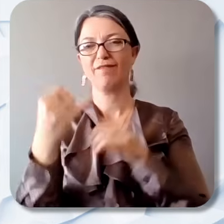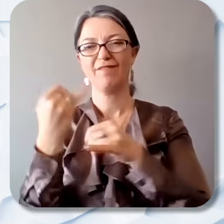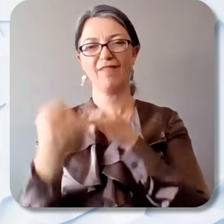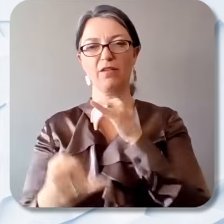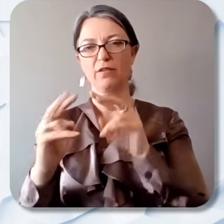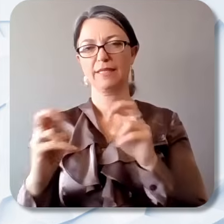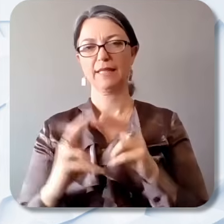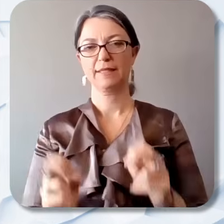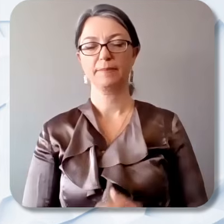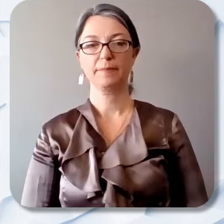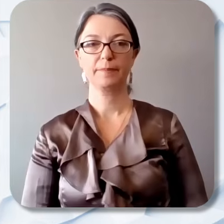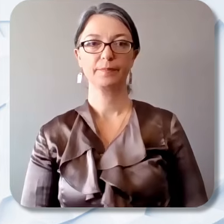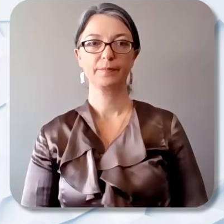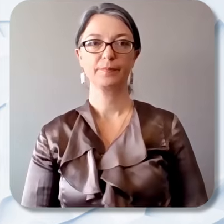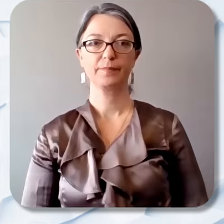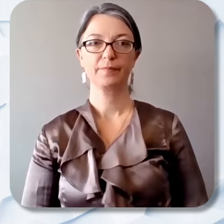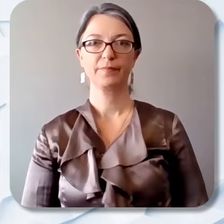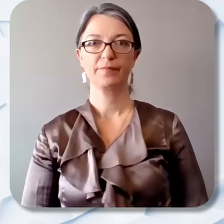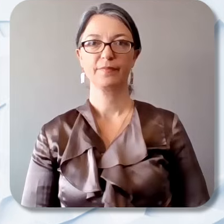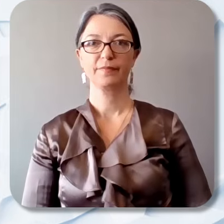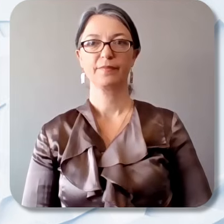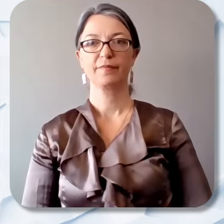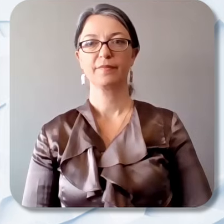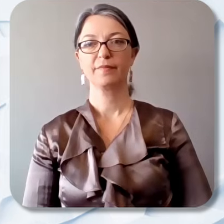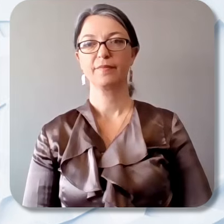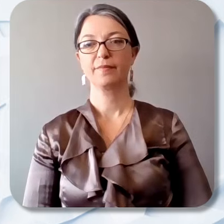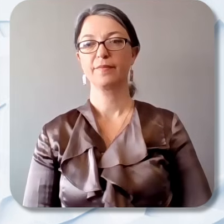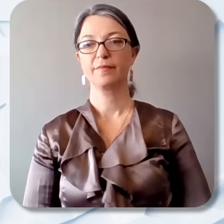That's okay.